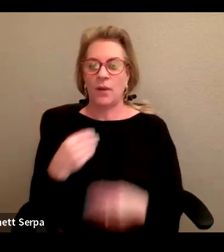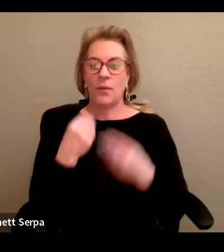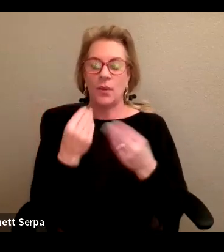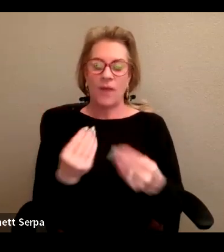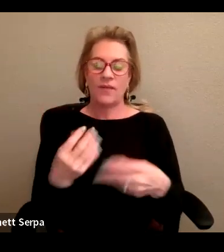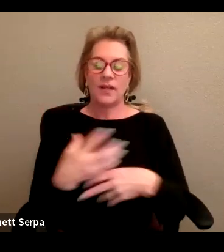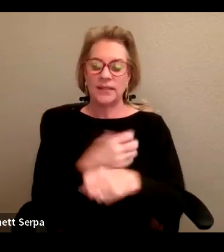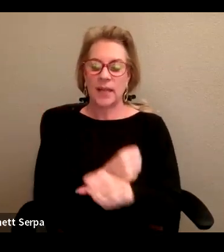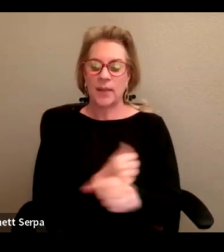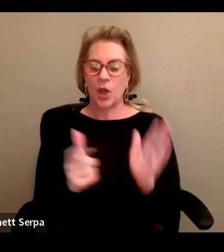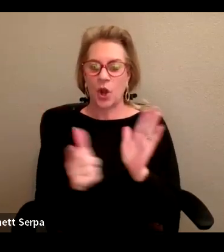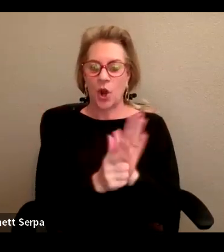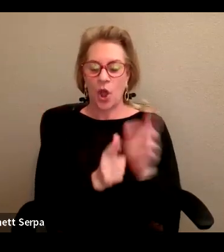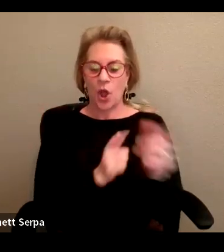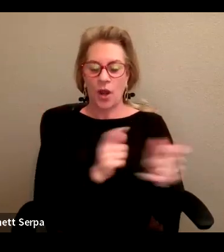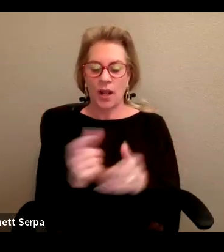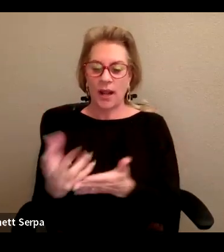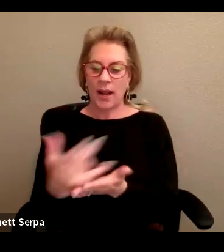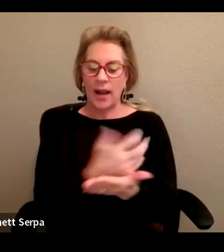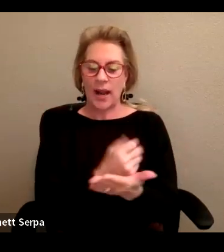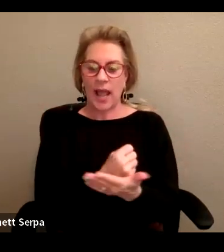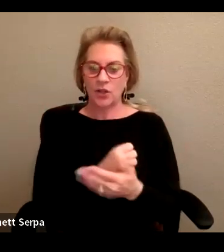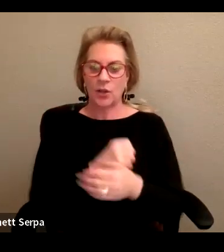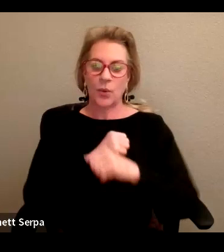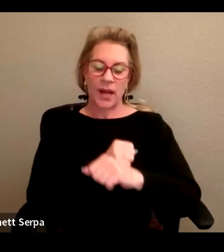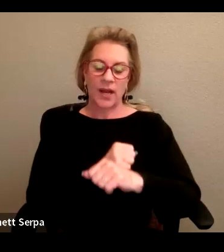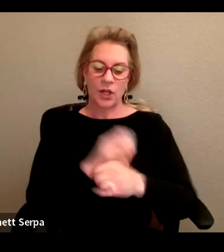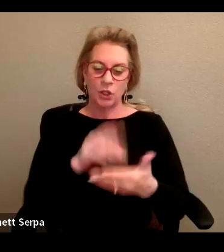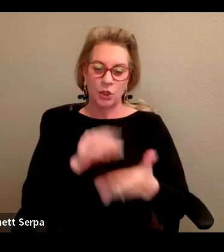laws that govern the collection and protection of student information including immigration